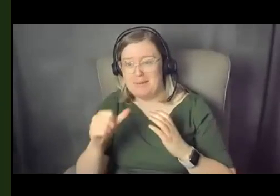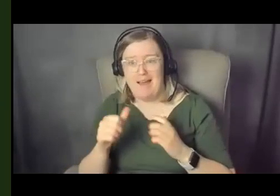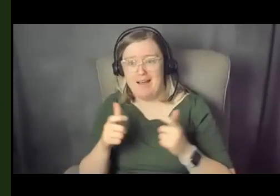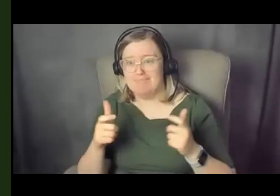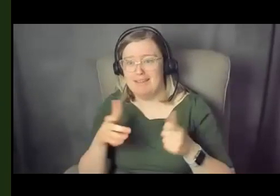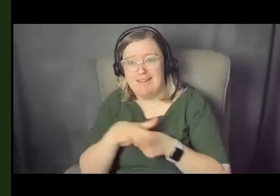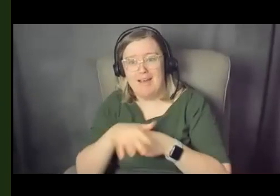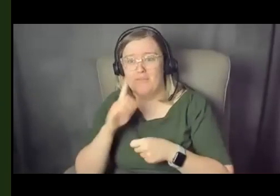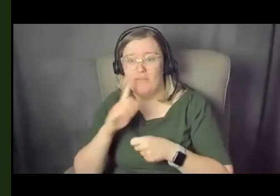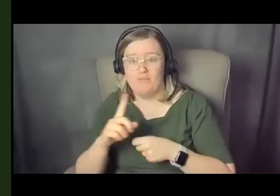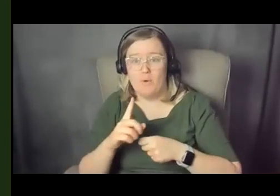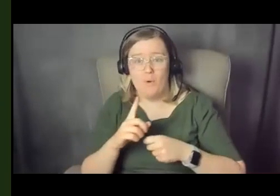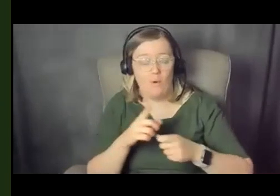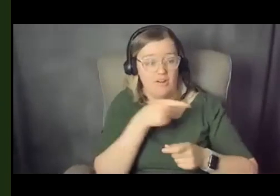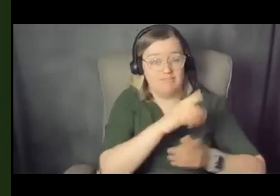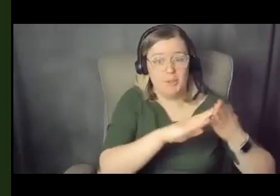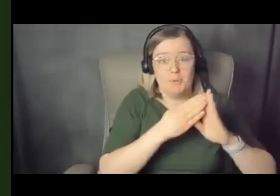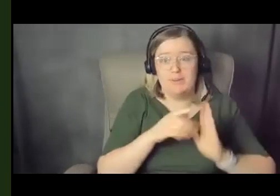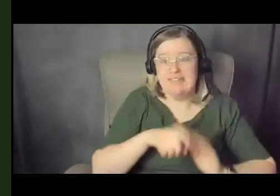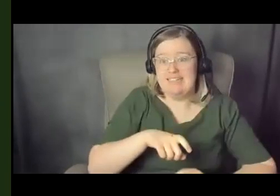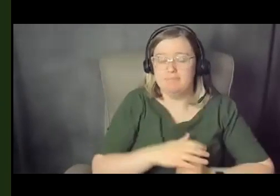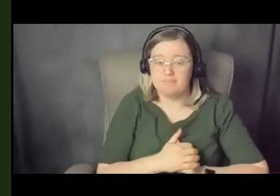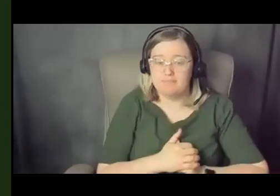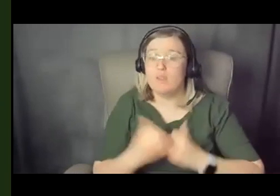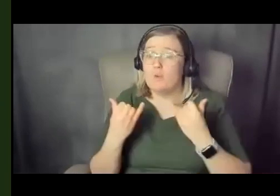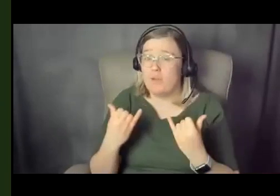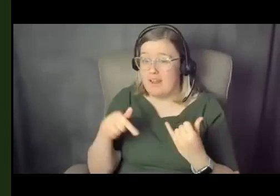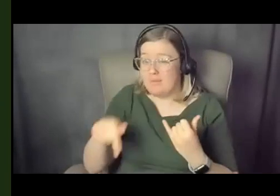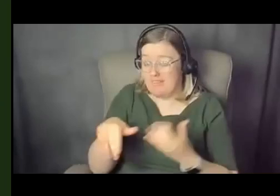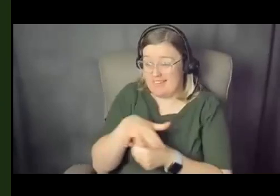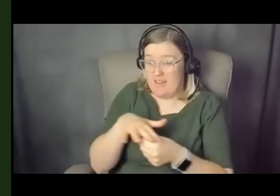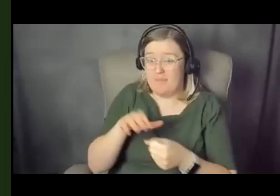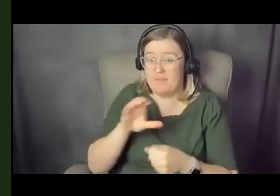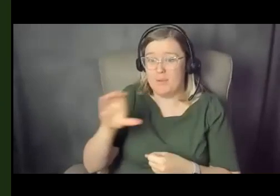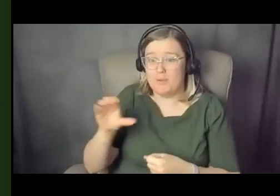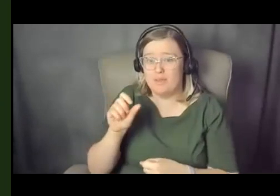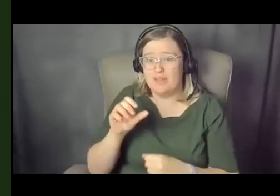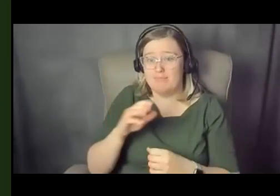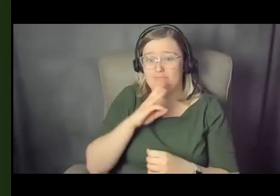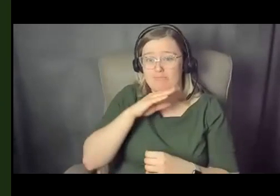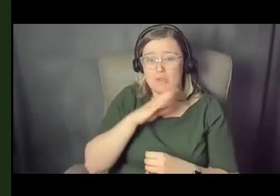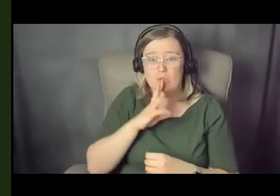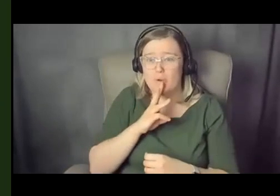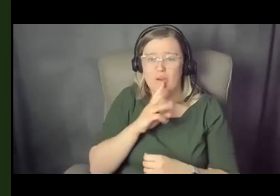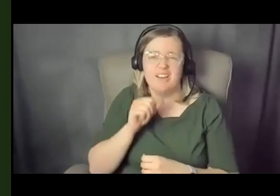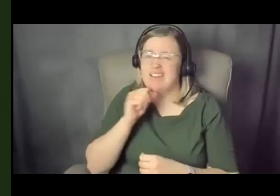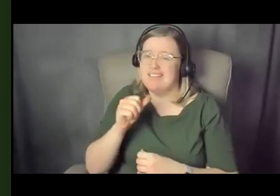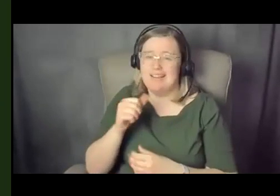Right now, this part of the Coal Creek sewer doesn't have enough capacity to meet the King County pipe size standards.